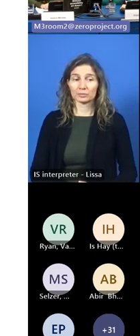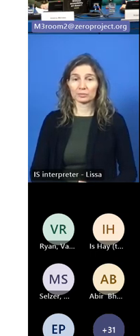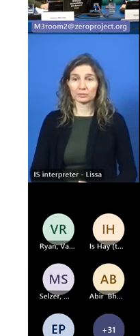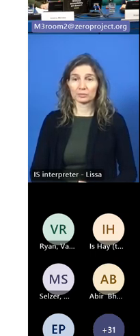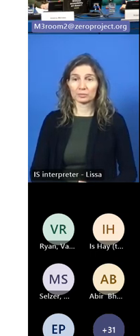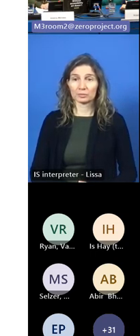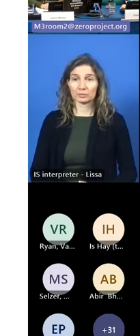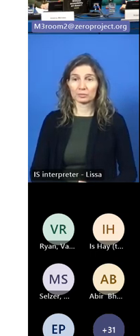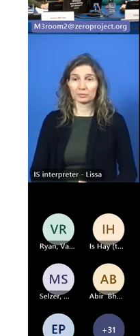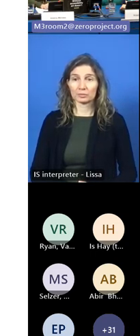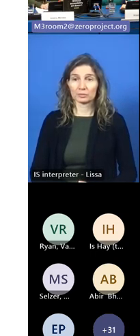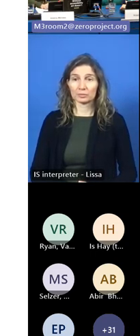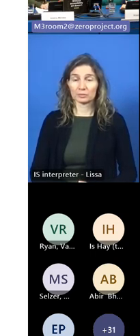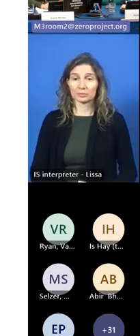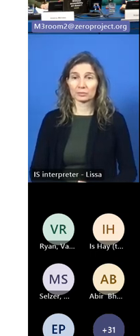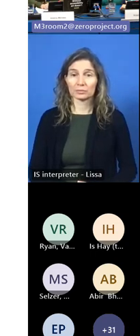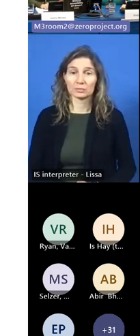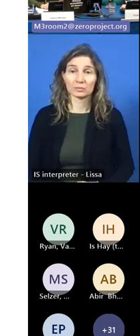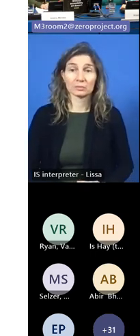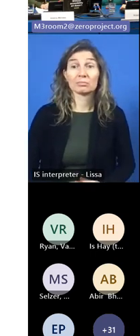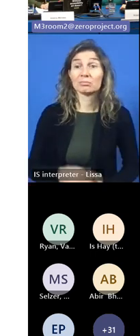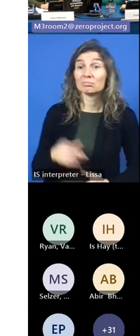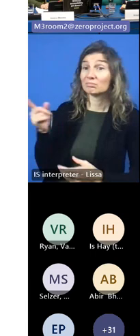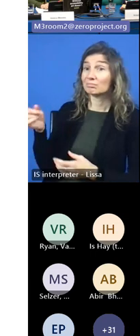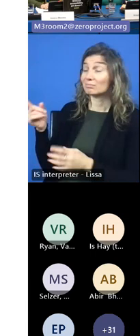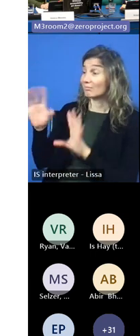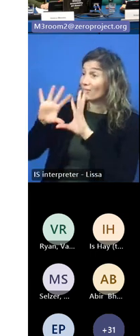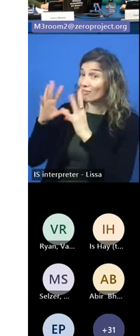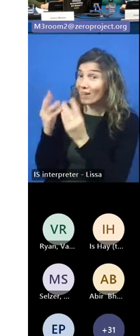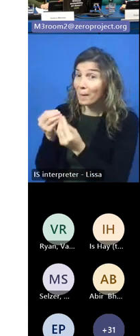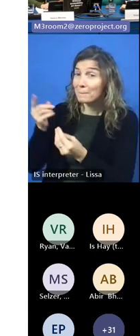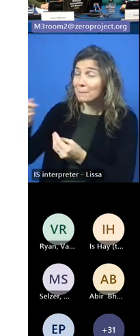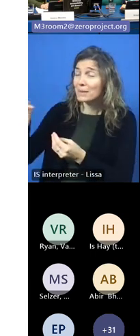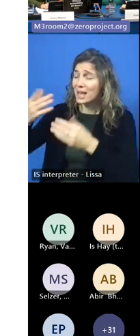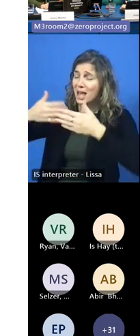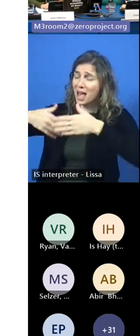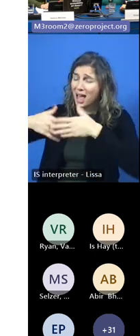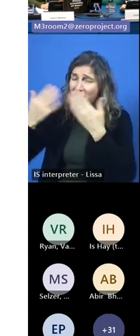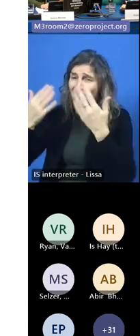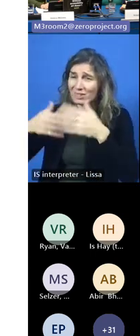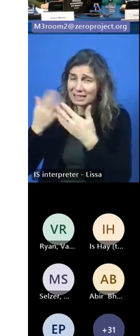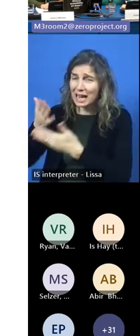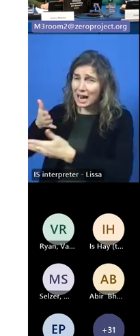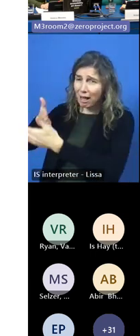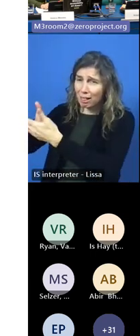had to face in daily life so that I could be in an inclusive school and